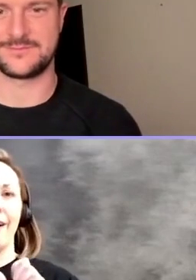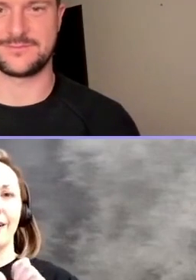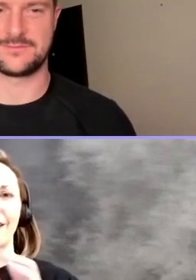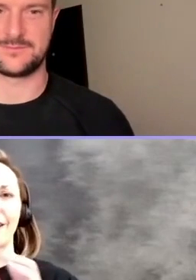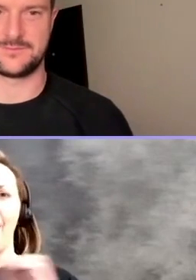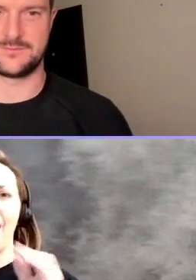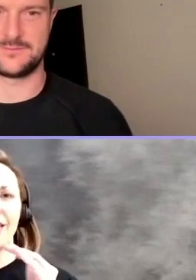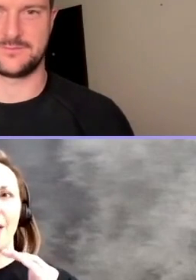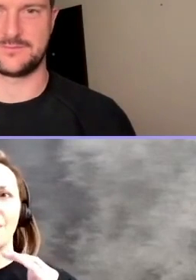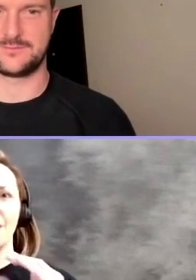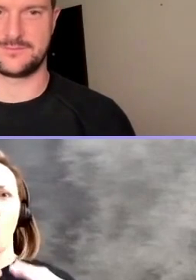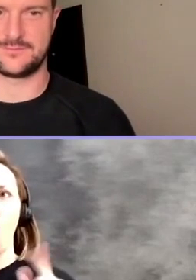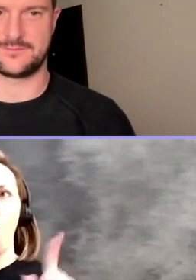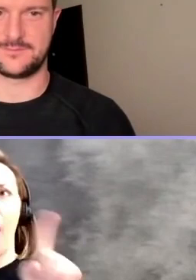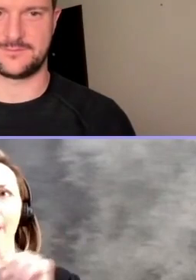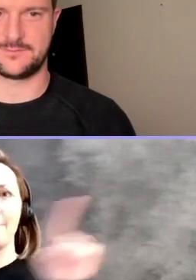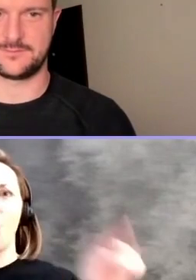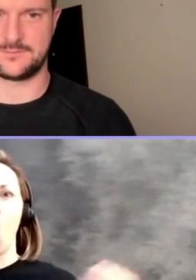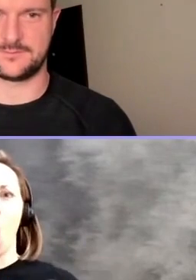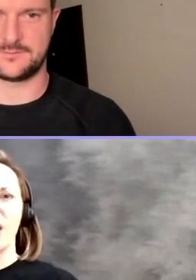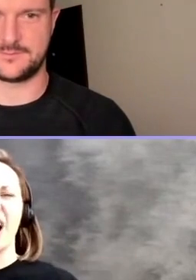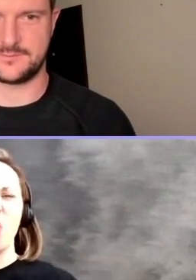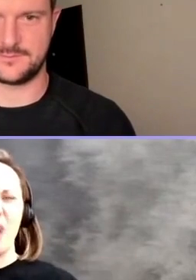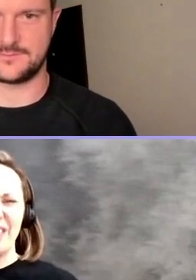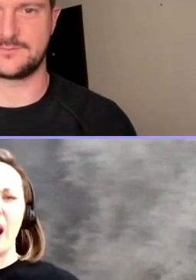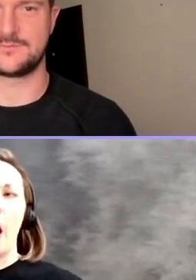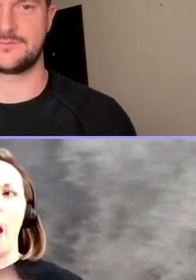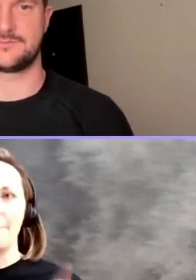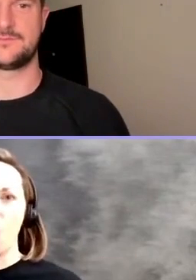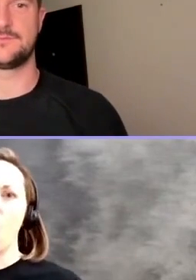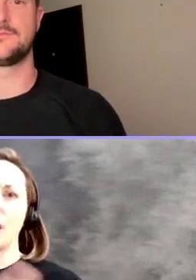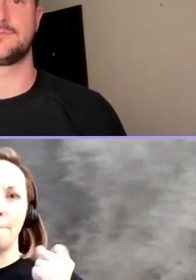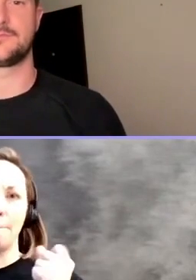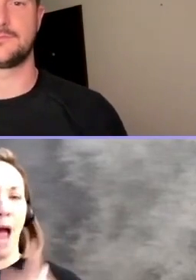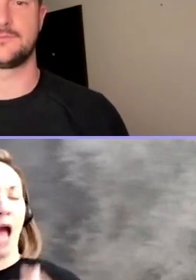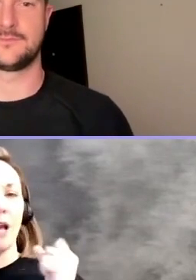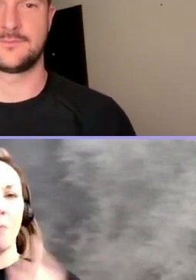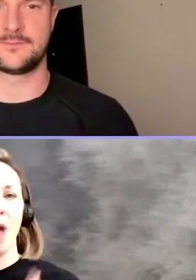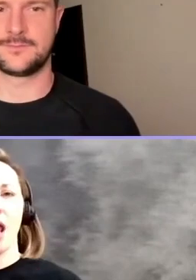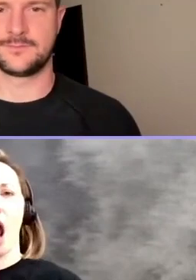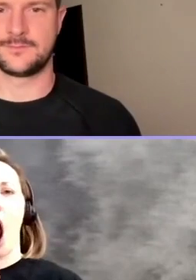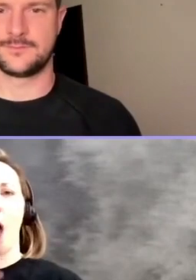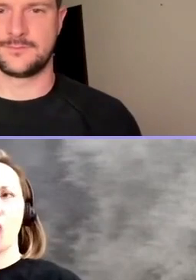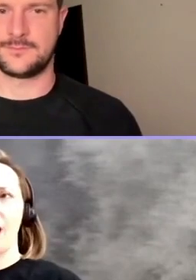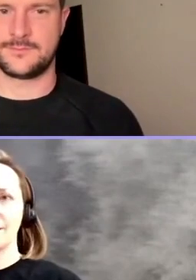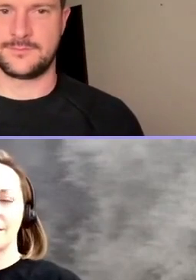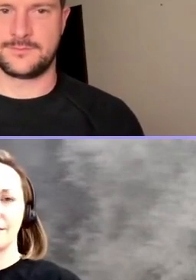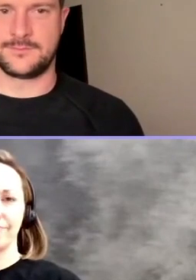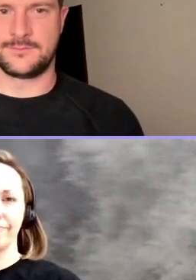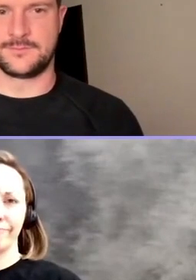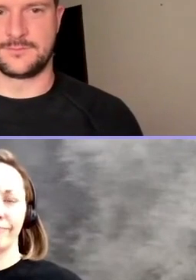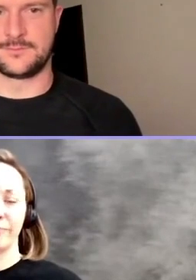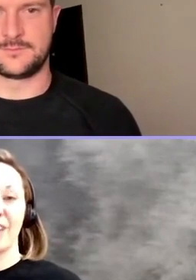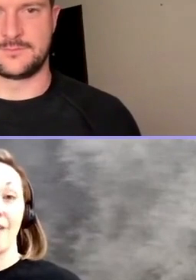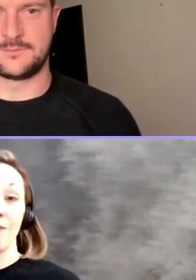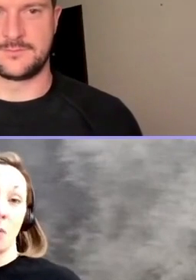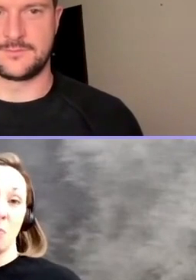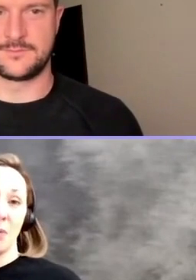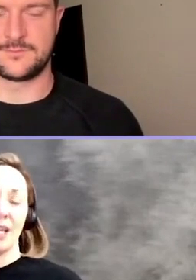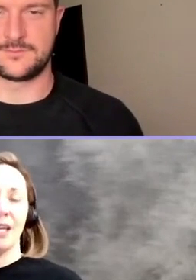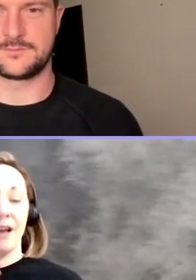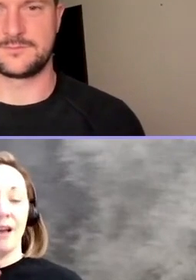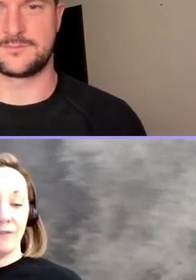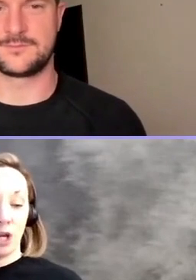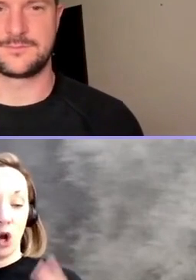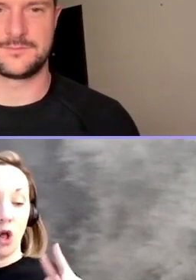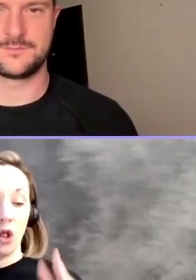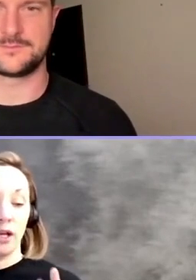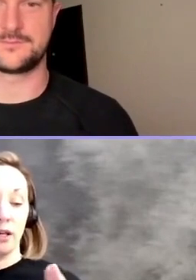accessibility is much more than just keyboard and screen reader